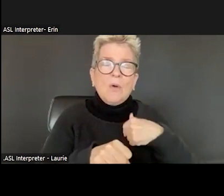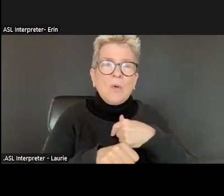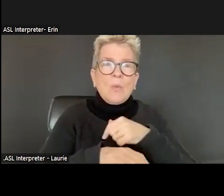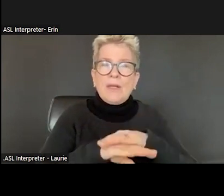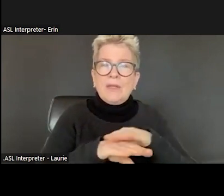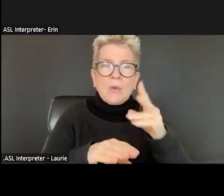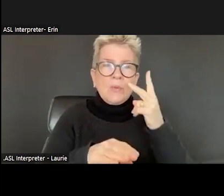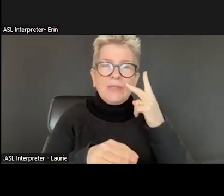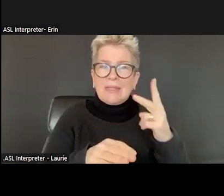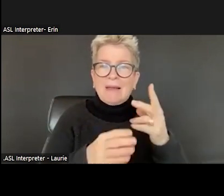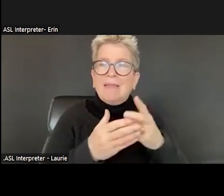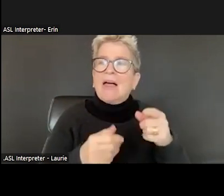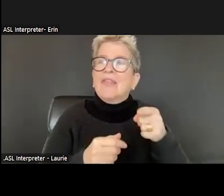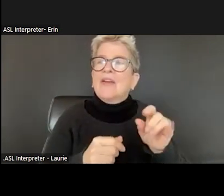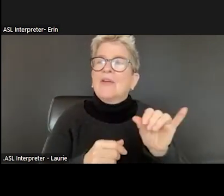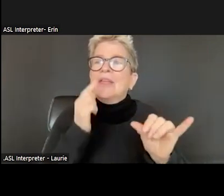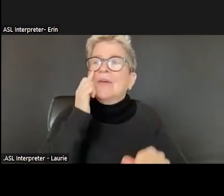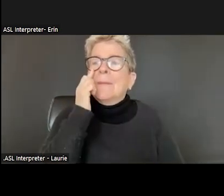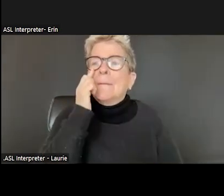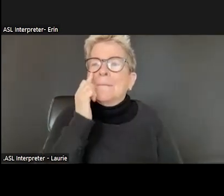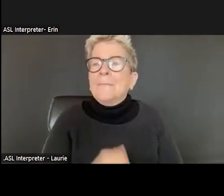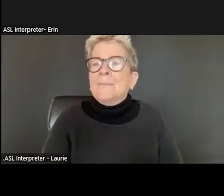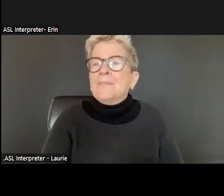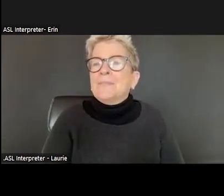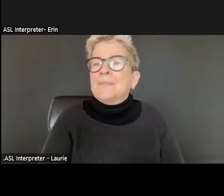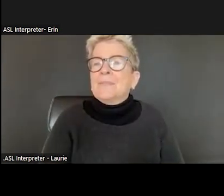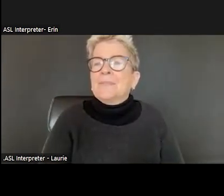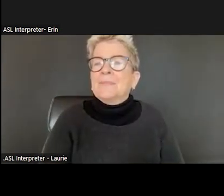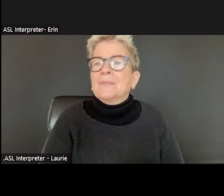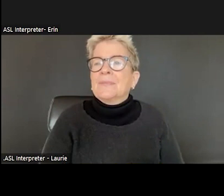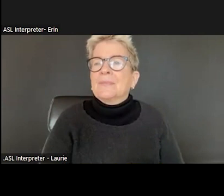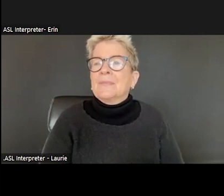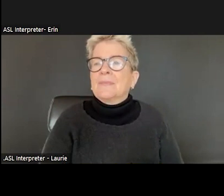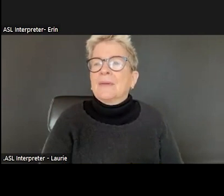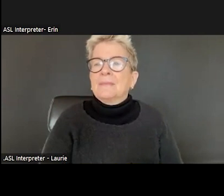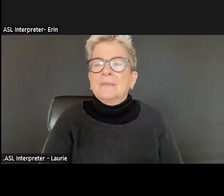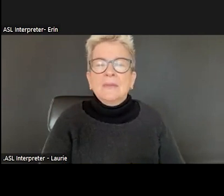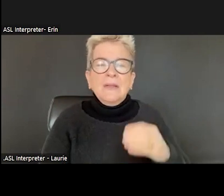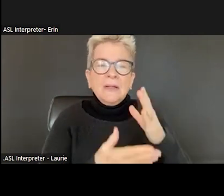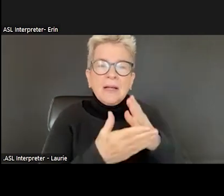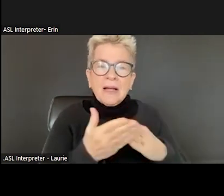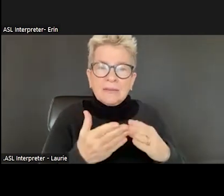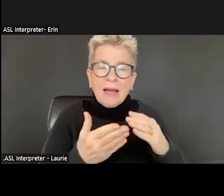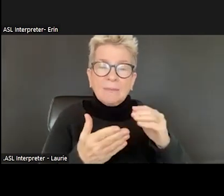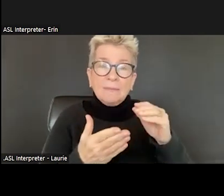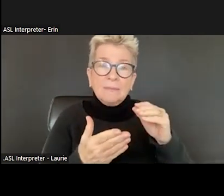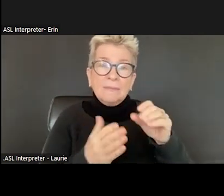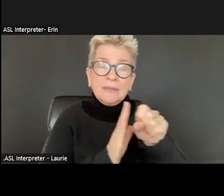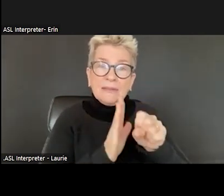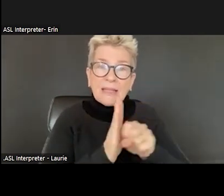dimension either. Now in some states like in Montana, personal finance has been offered